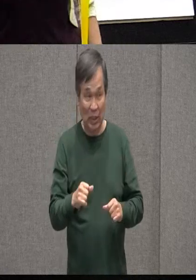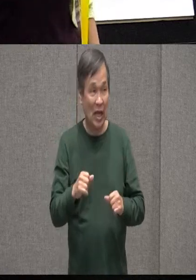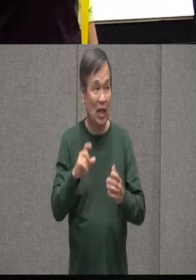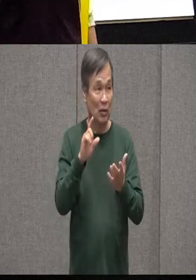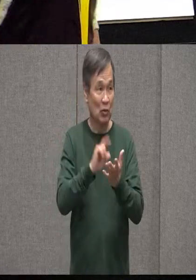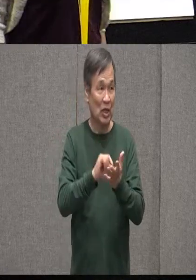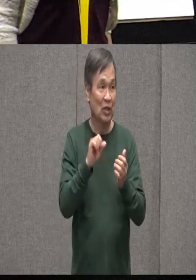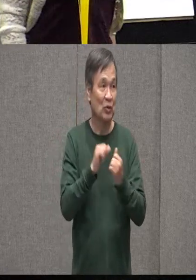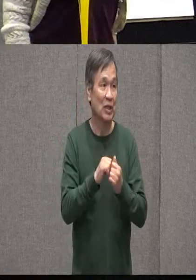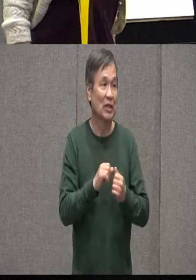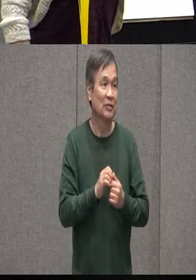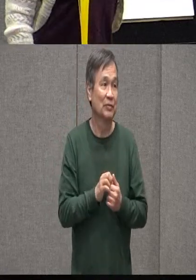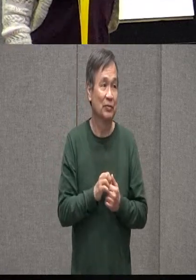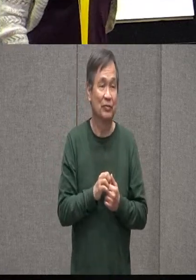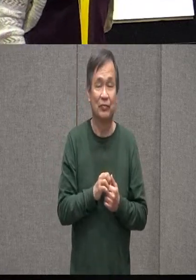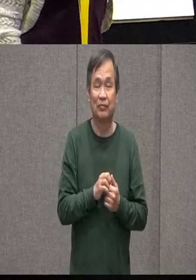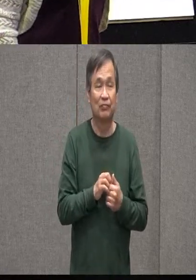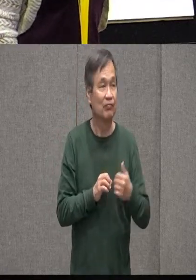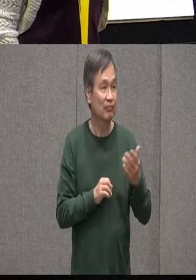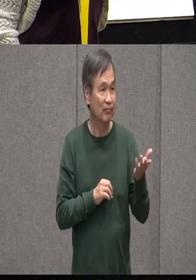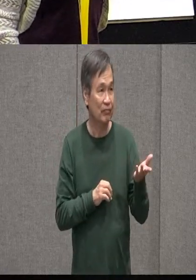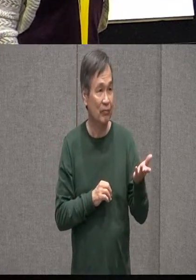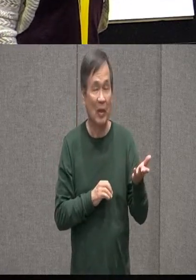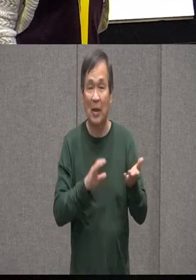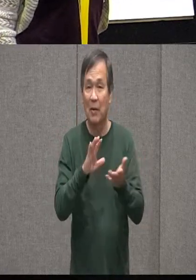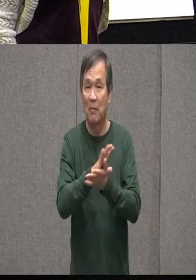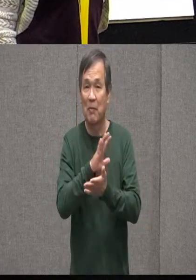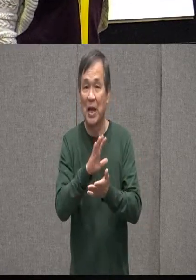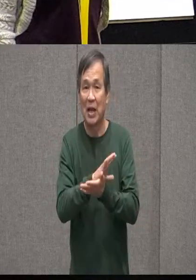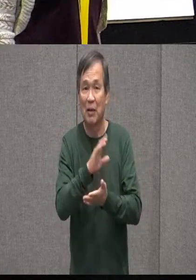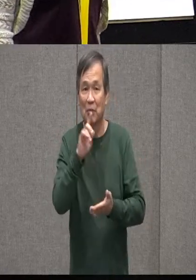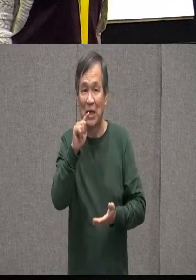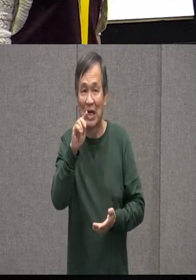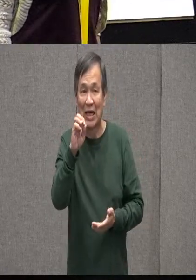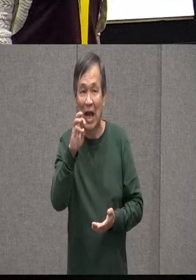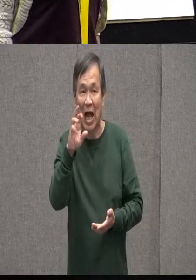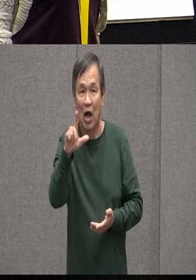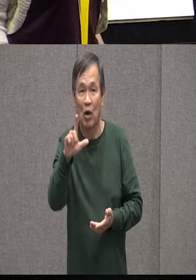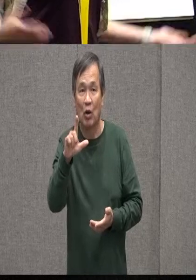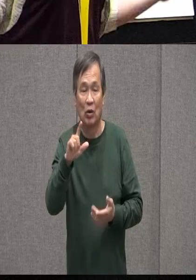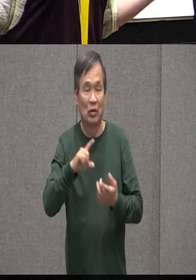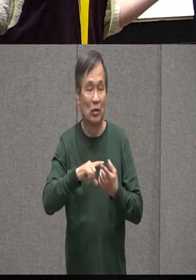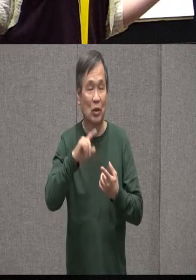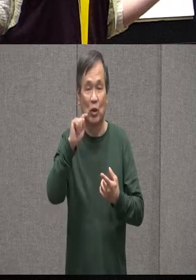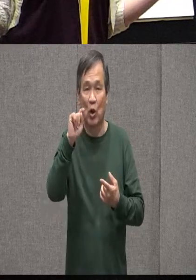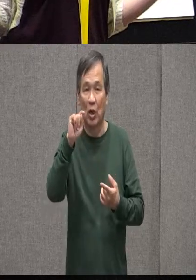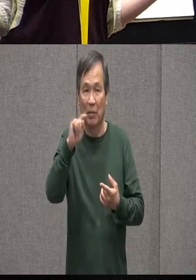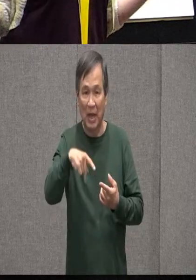is you can take a paper towel tube or a toilet paper tube. Cardboard tubes.